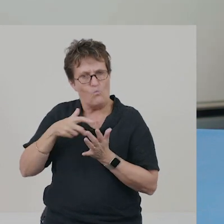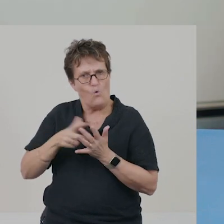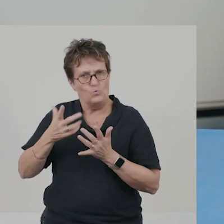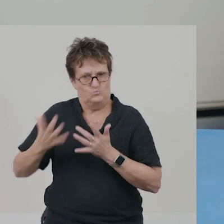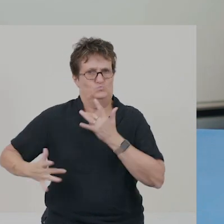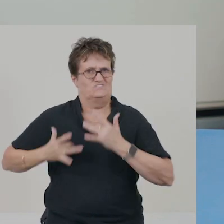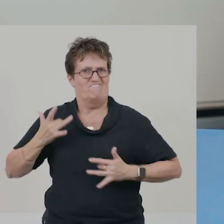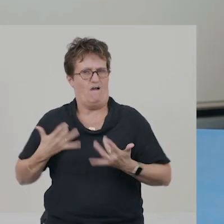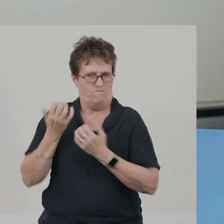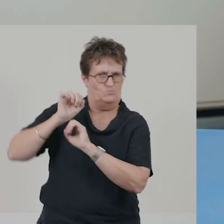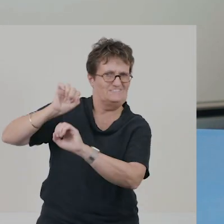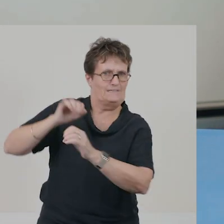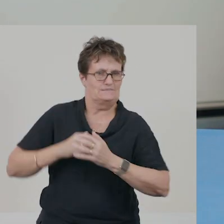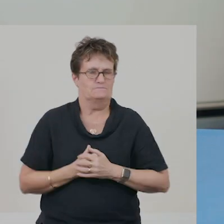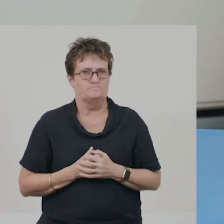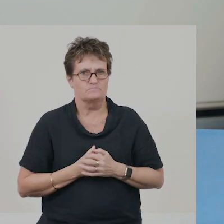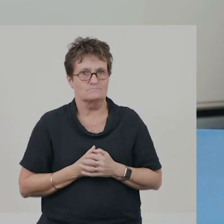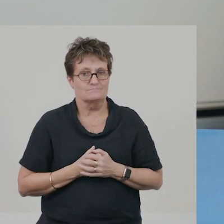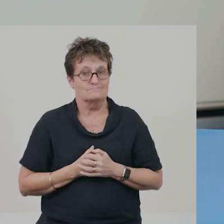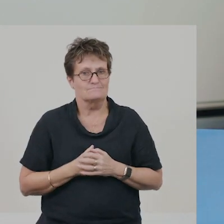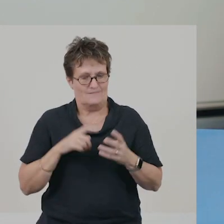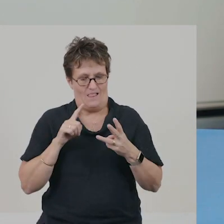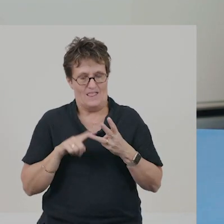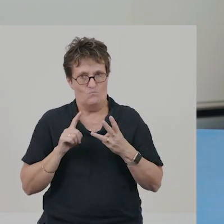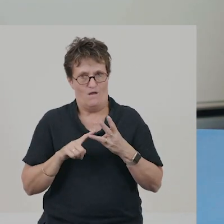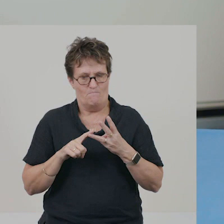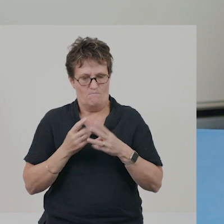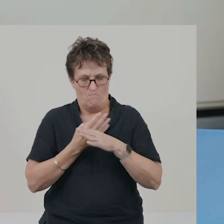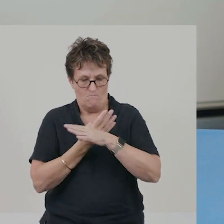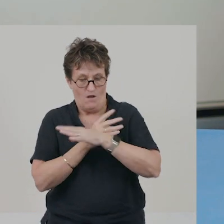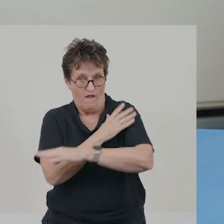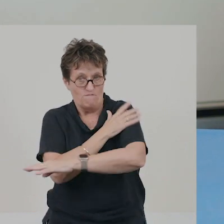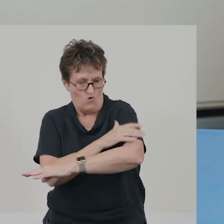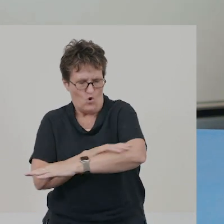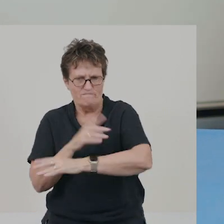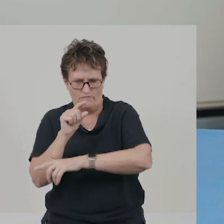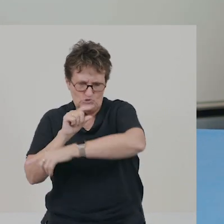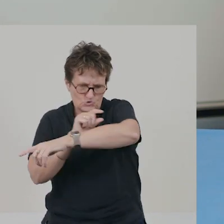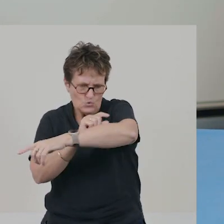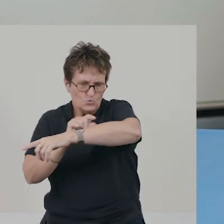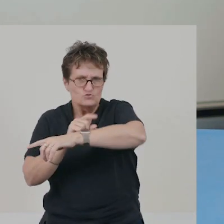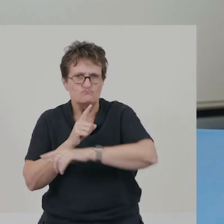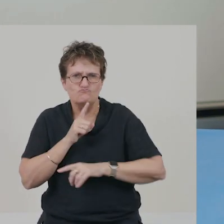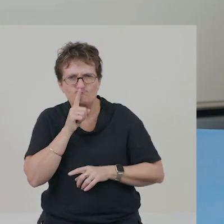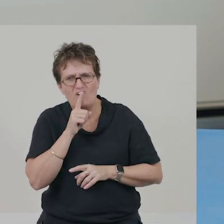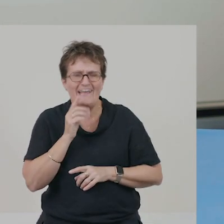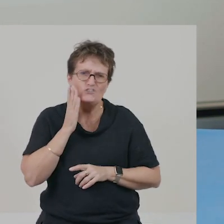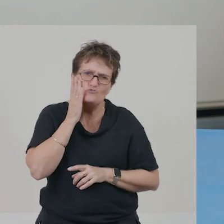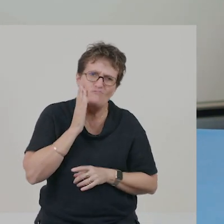Okay, last one. Who Am I? My fur is short but very thick, and it is a red-grey colour.